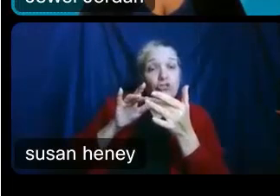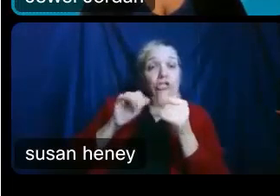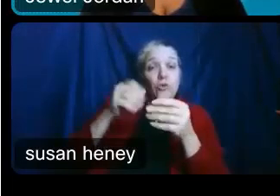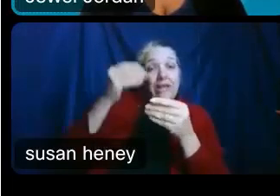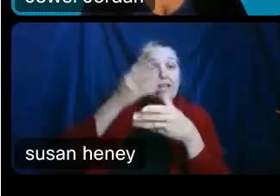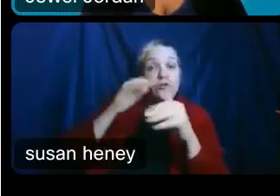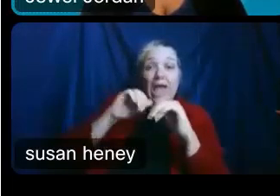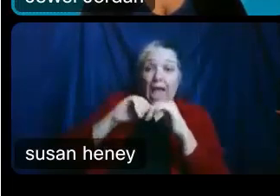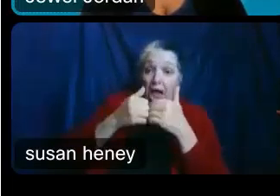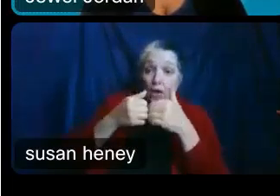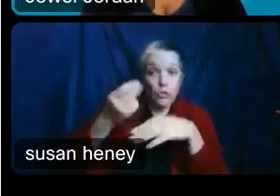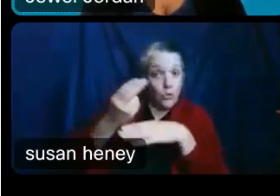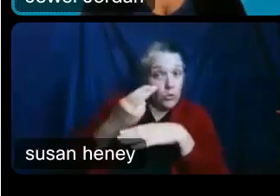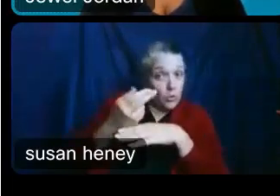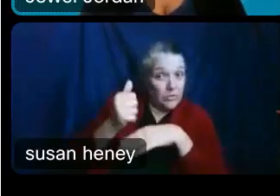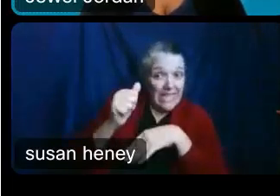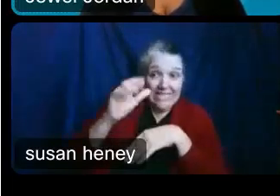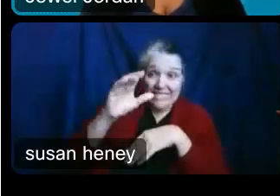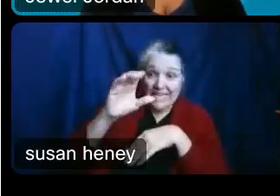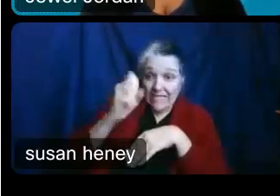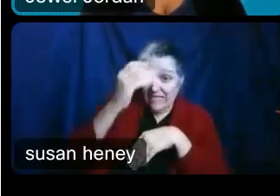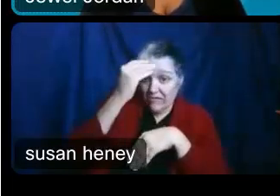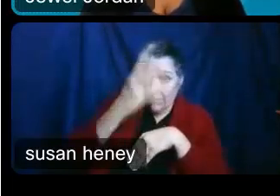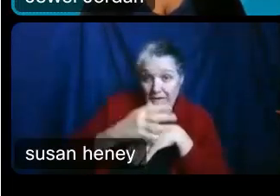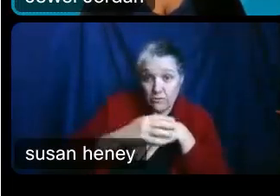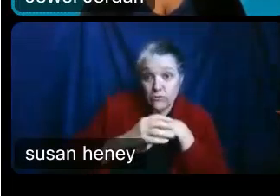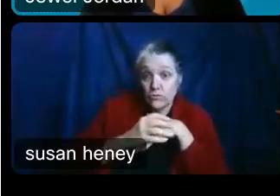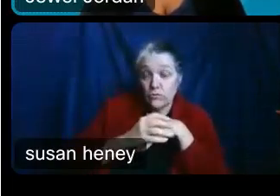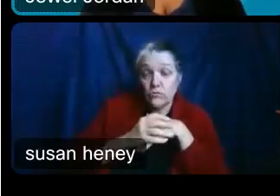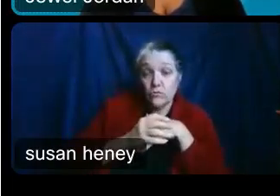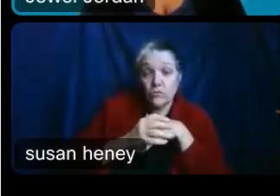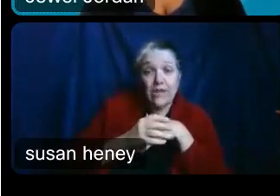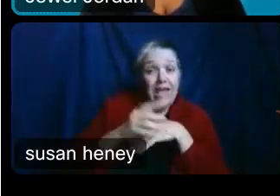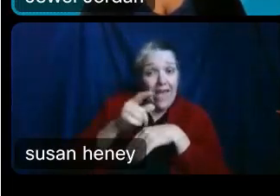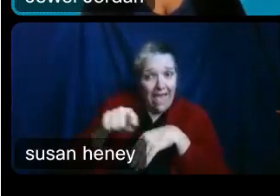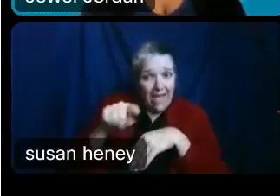from the American Community Survey. Have you or your organization used the ACS to make